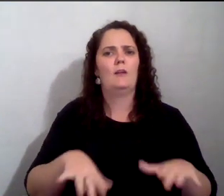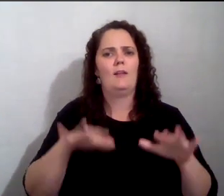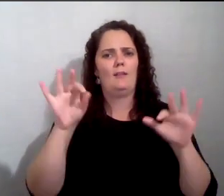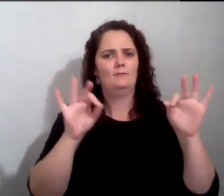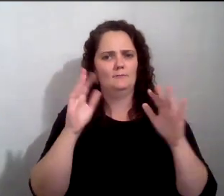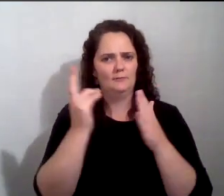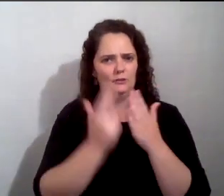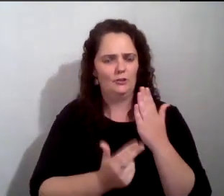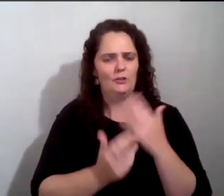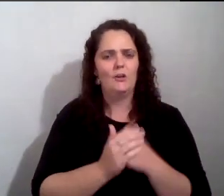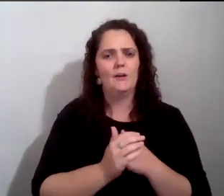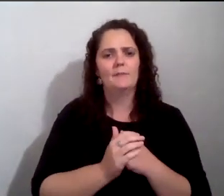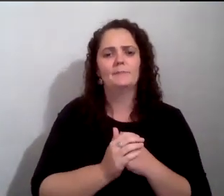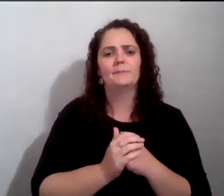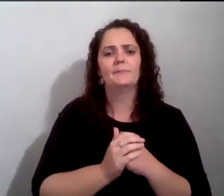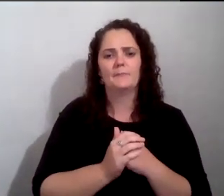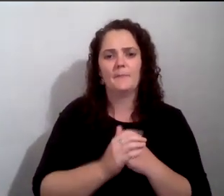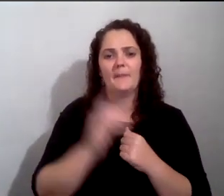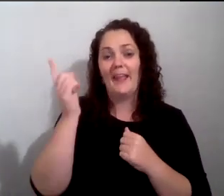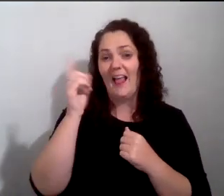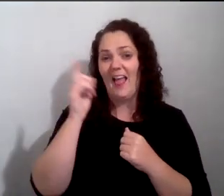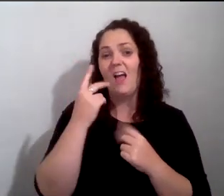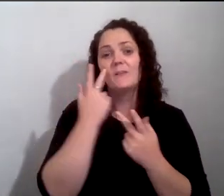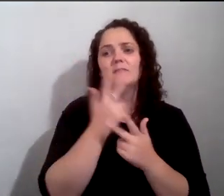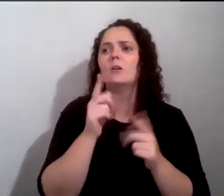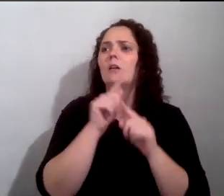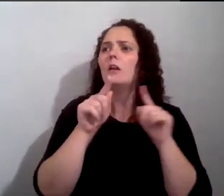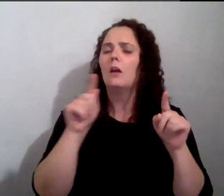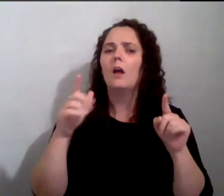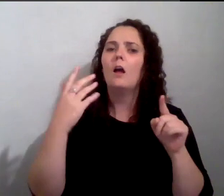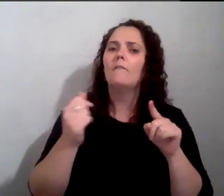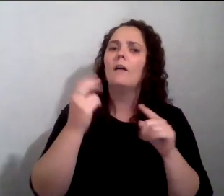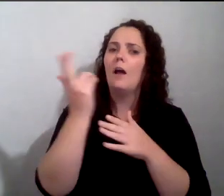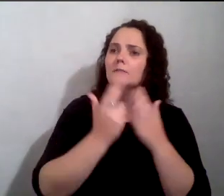We now see integrated displays like this with furniture and decorative arts